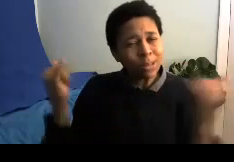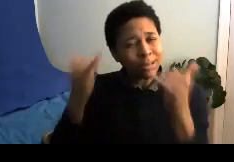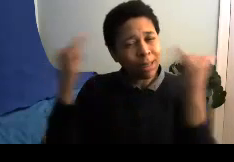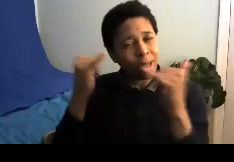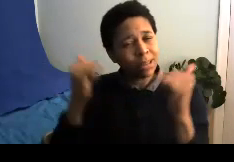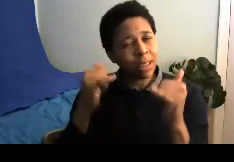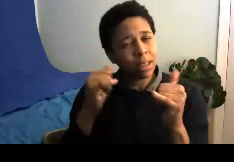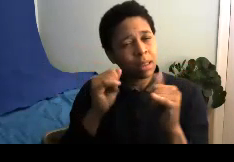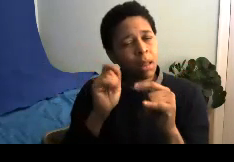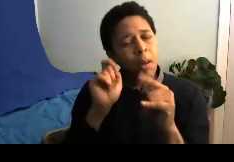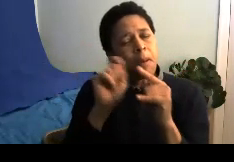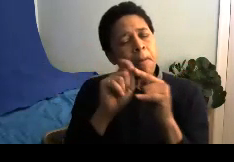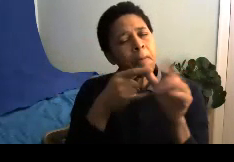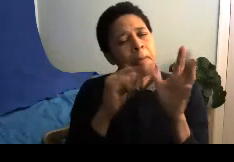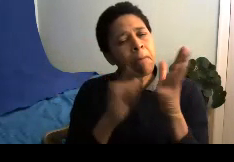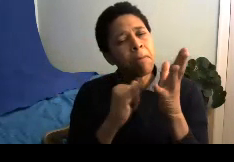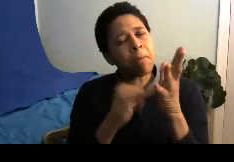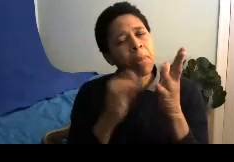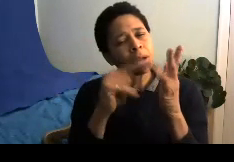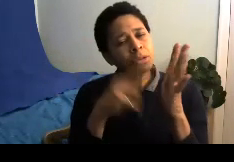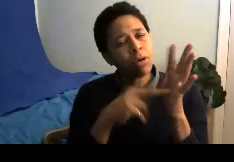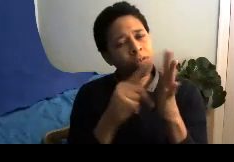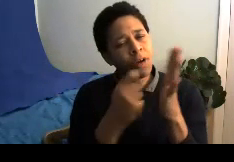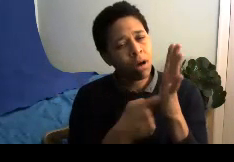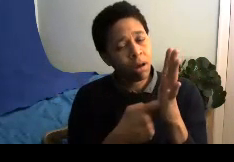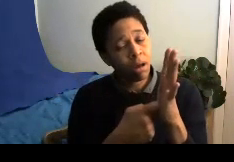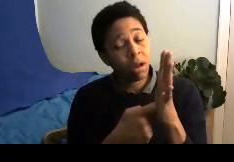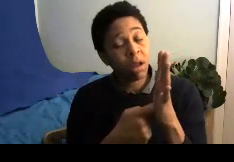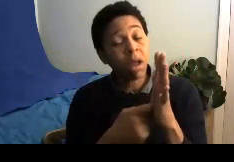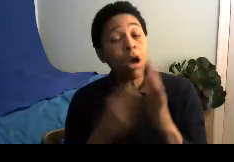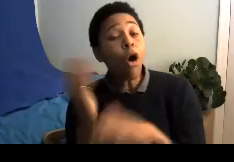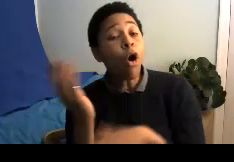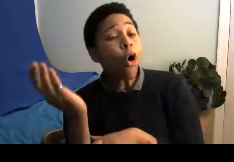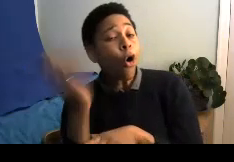from work that night, stoned, just as Graham was closing down